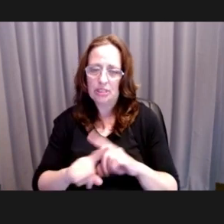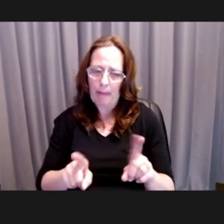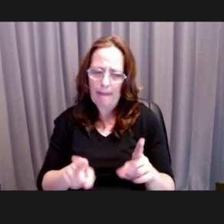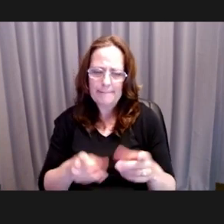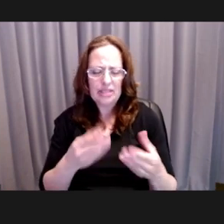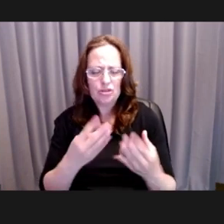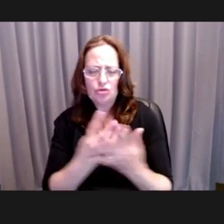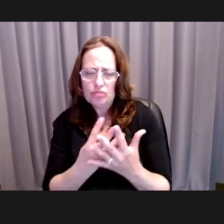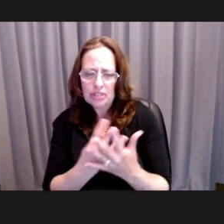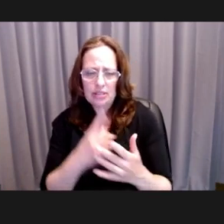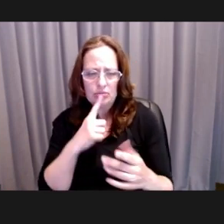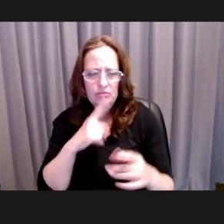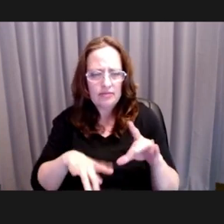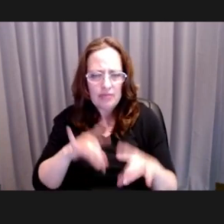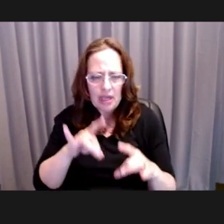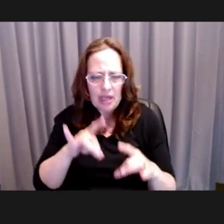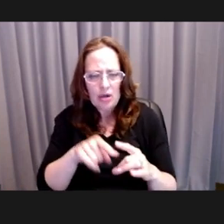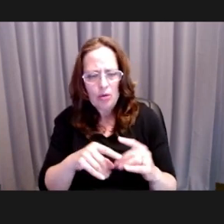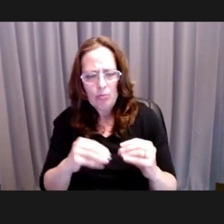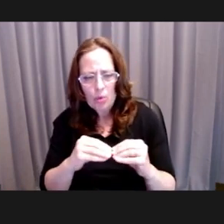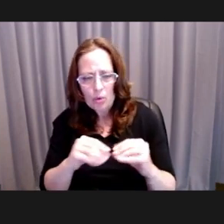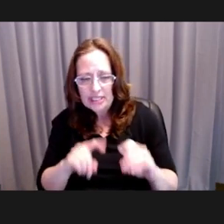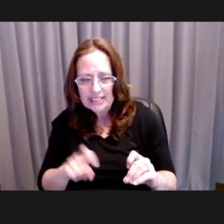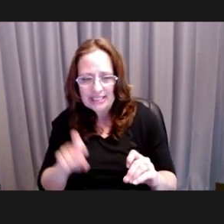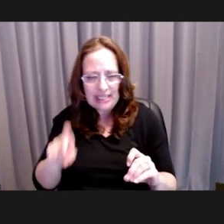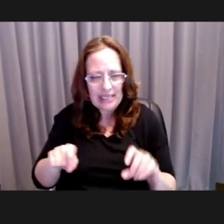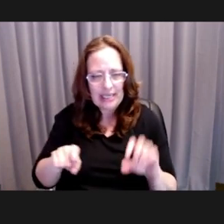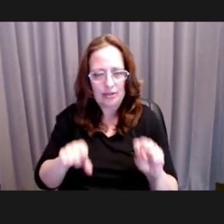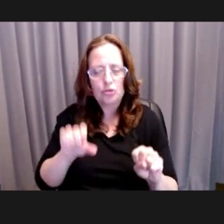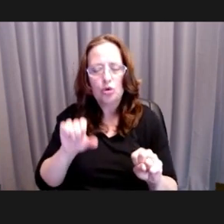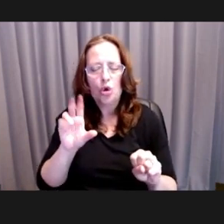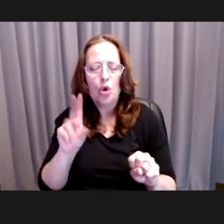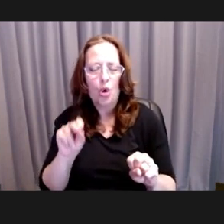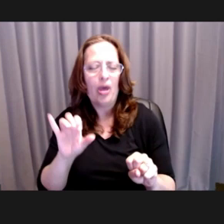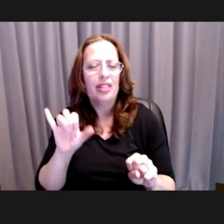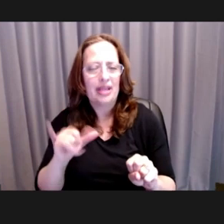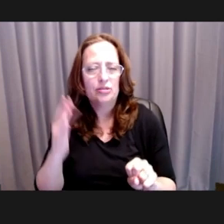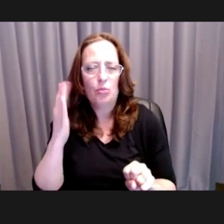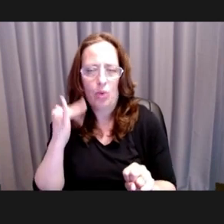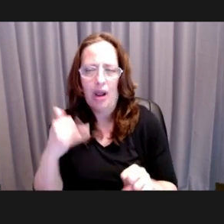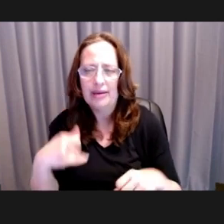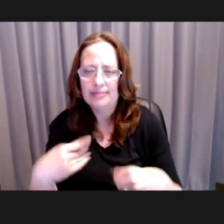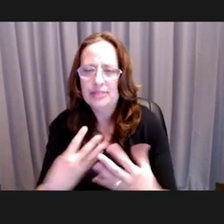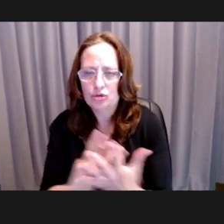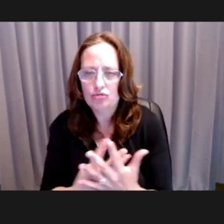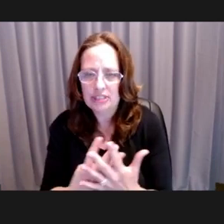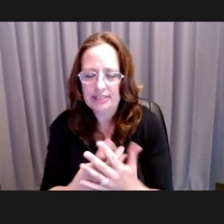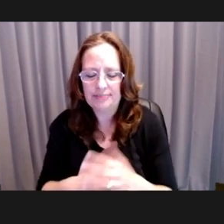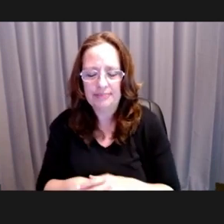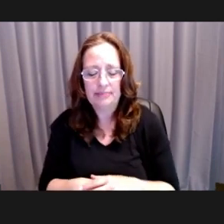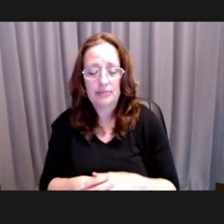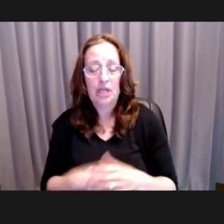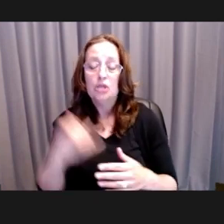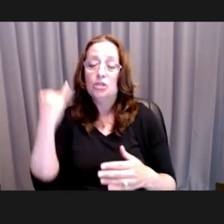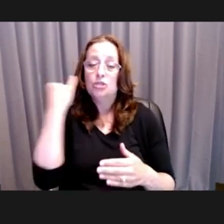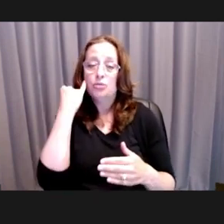Is there a concern for hearing loss? And that's what comes out of that test. In the case of a child who does not pass their newborn hearing screening,